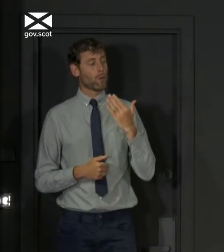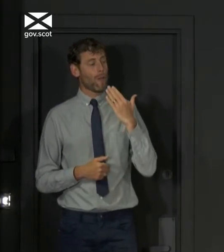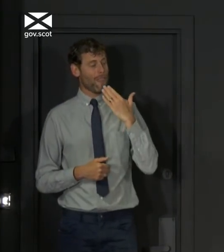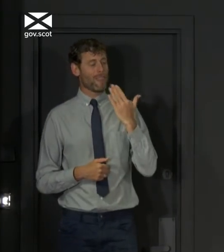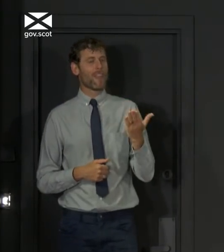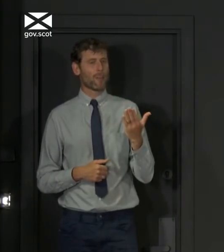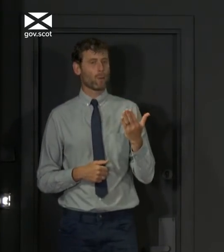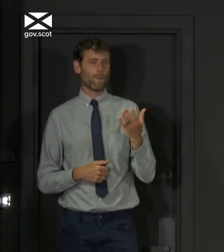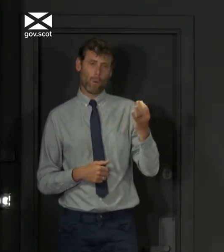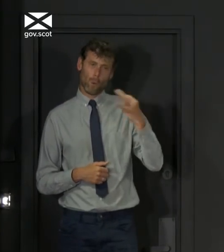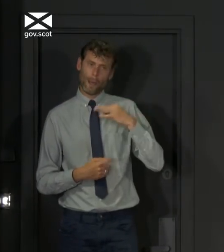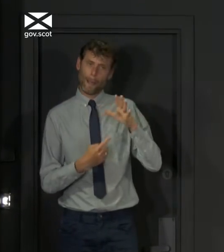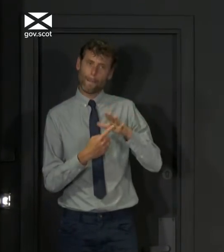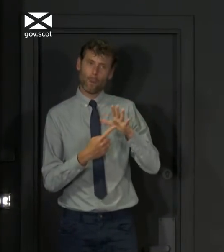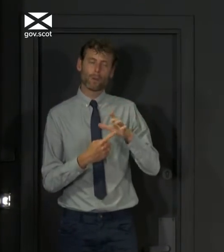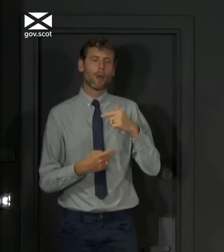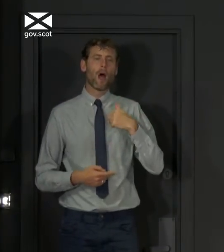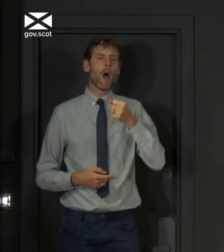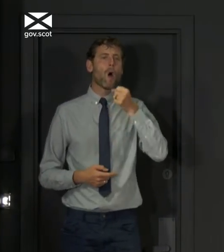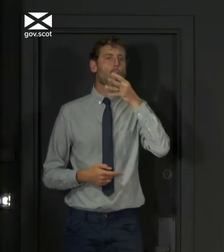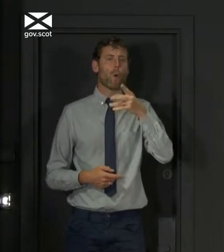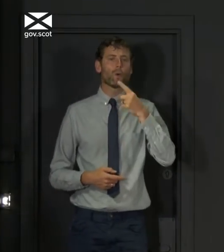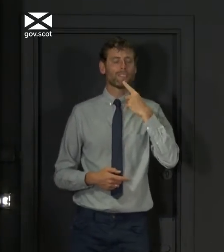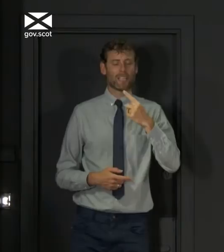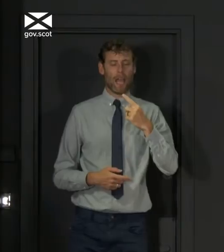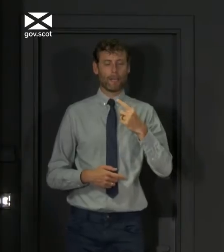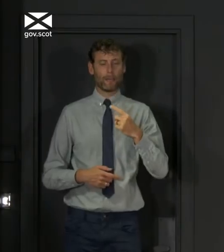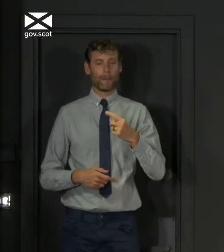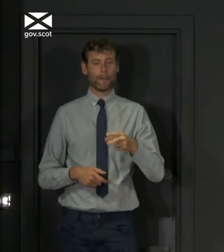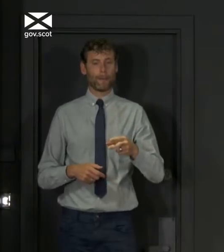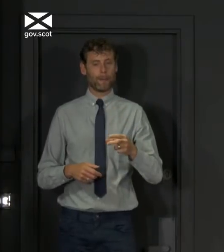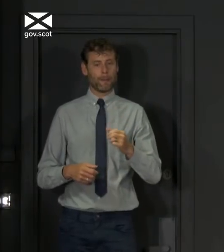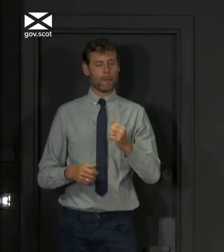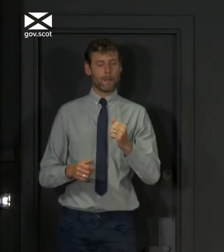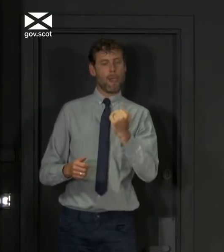in any of that, I'll say in a bit in a moment about the decision making process we will